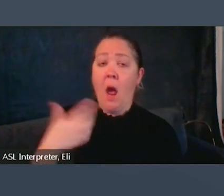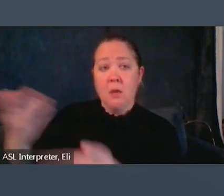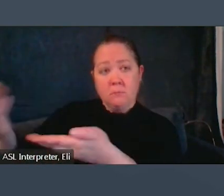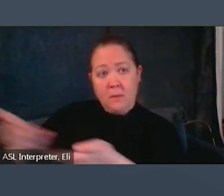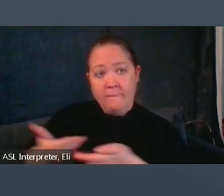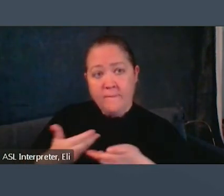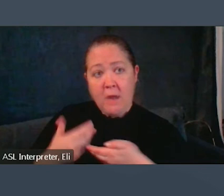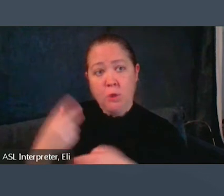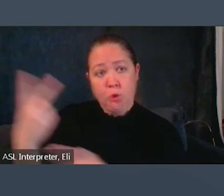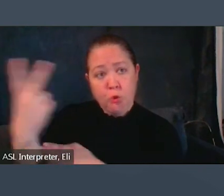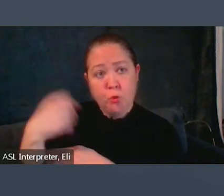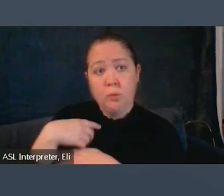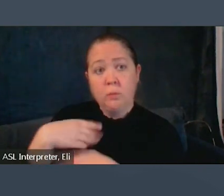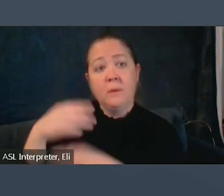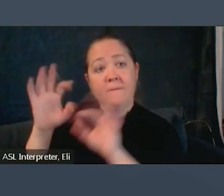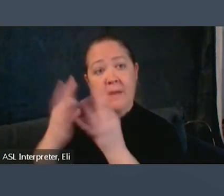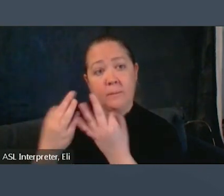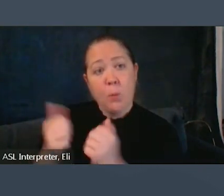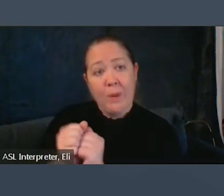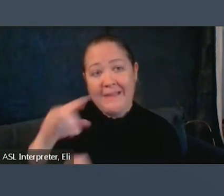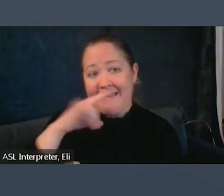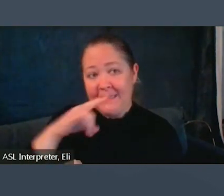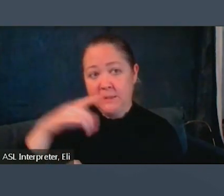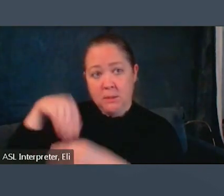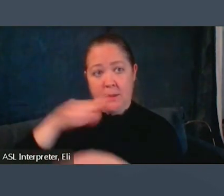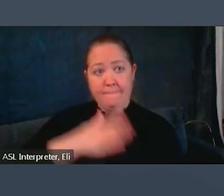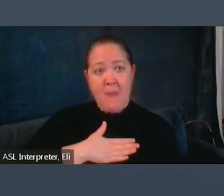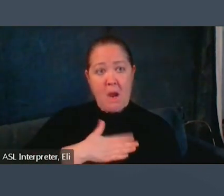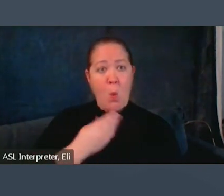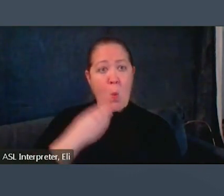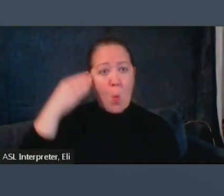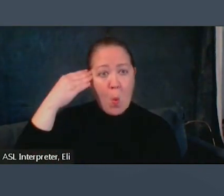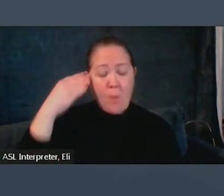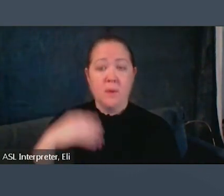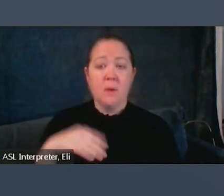living in the shelter is needed. So if you think this group one year Addison United is